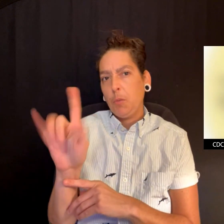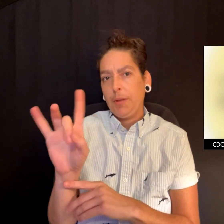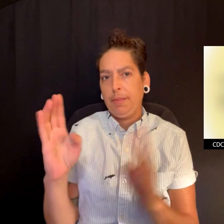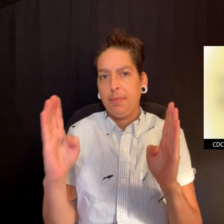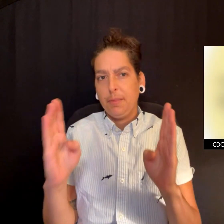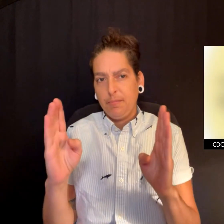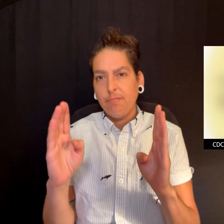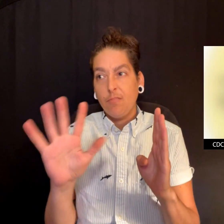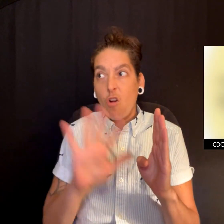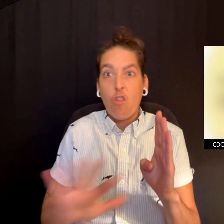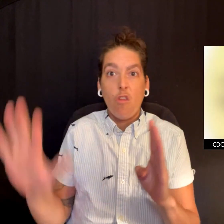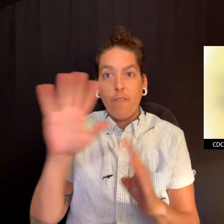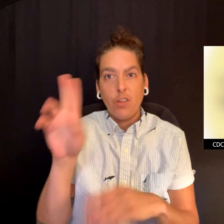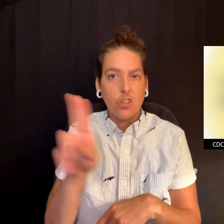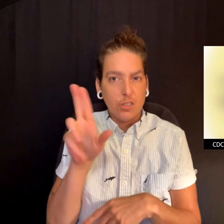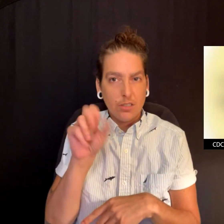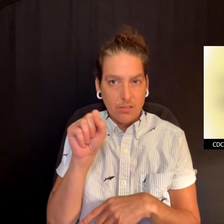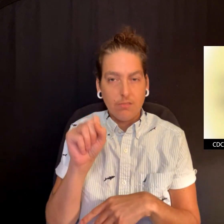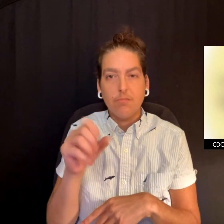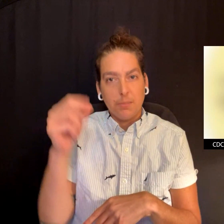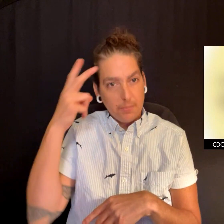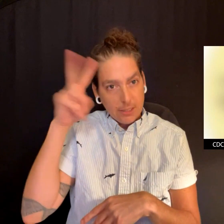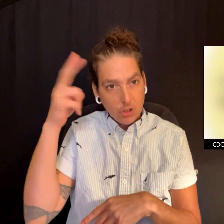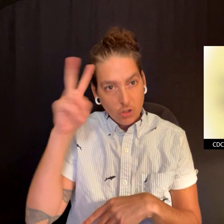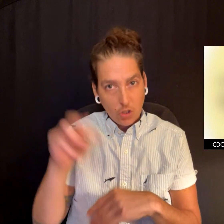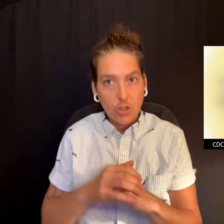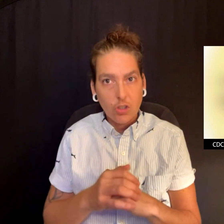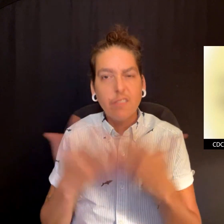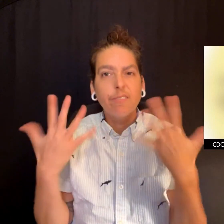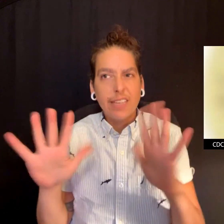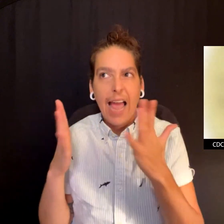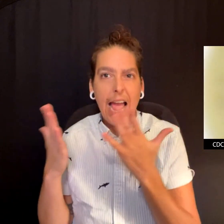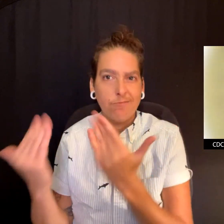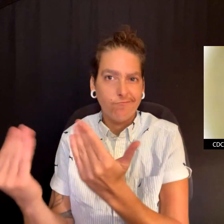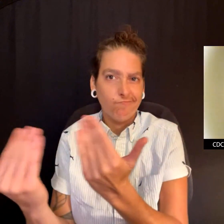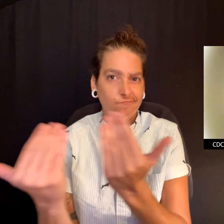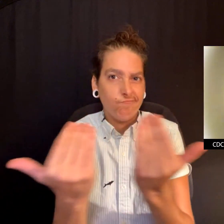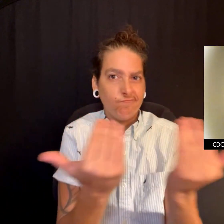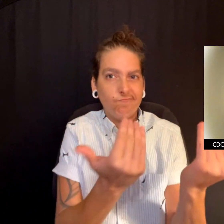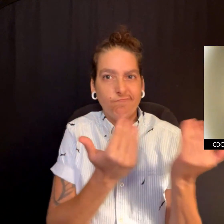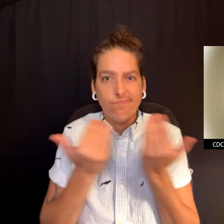1st and September 28th across the US and Mexico have been recalled.